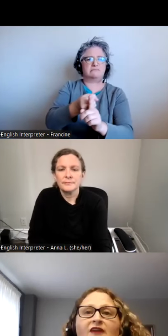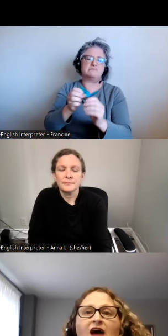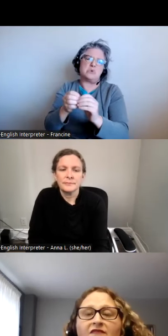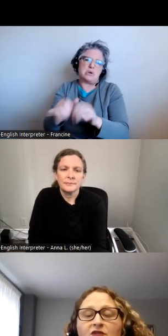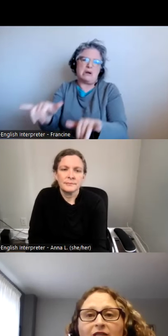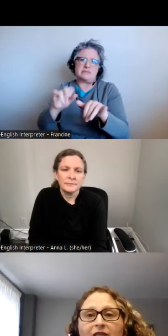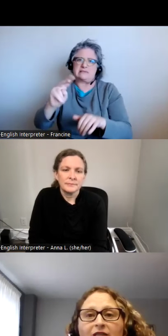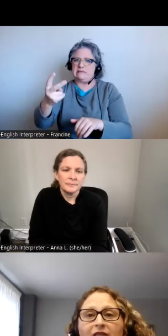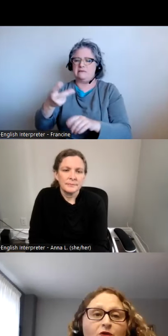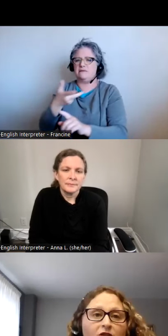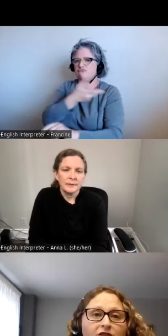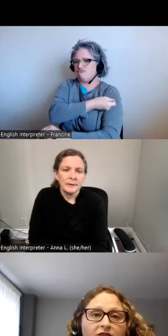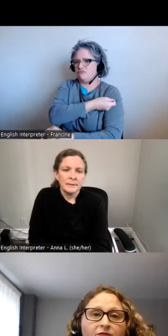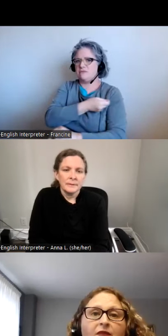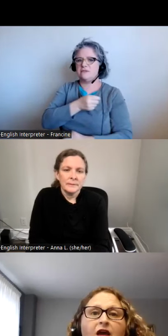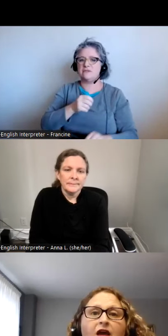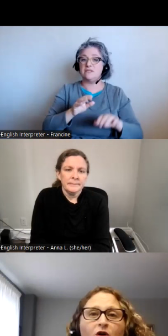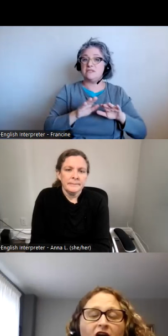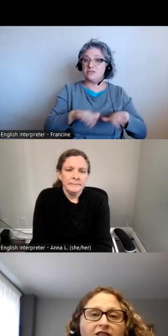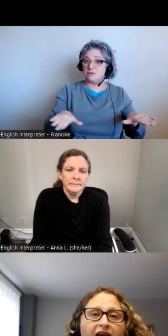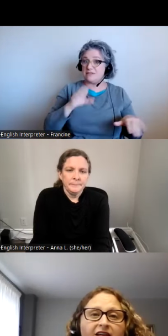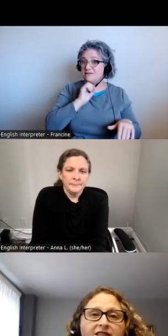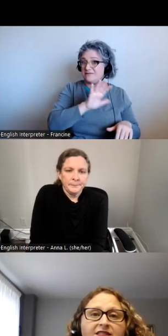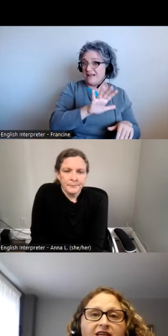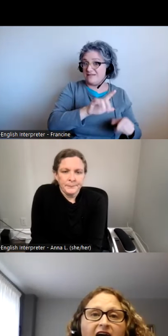second dose, as that is when it is